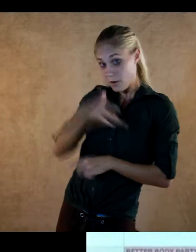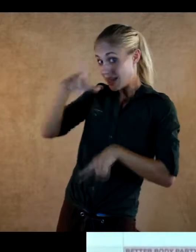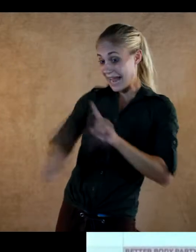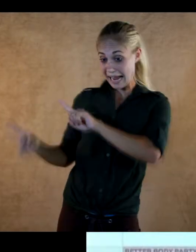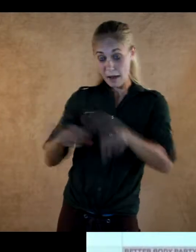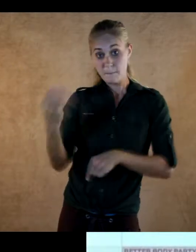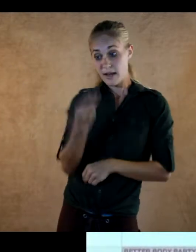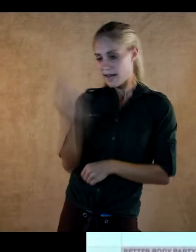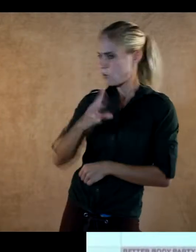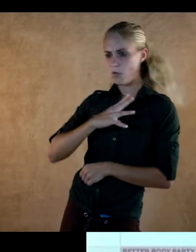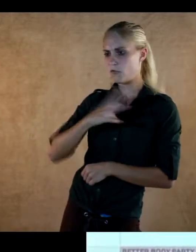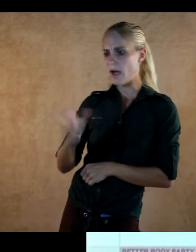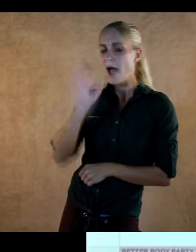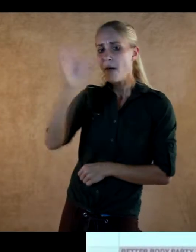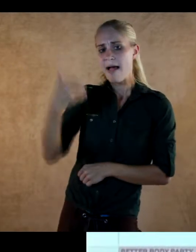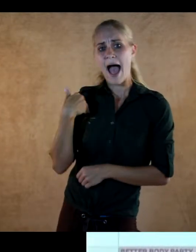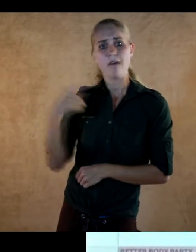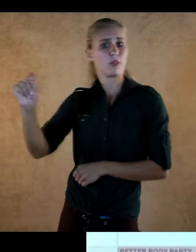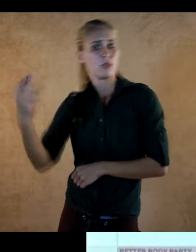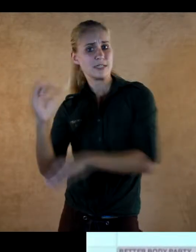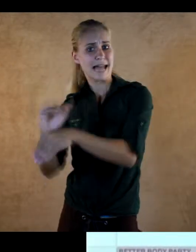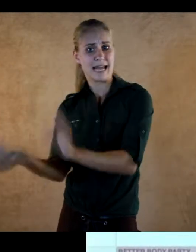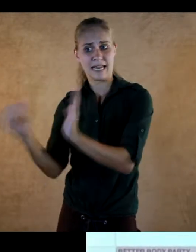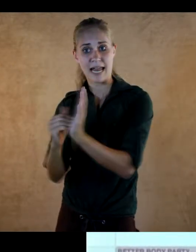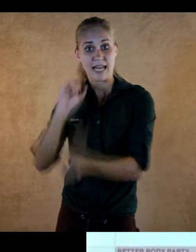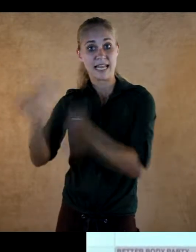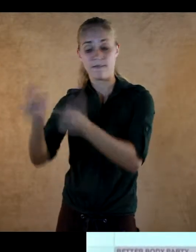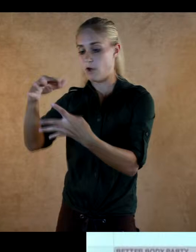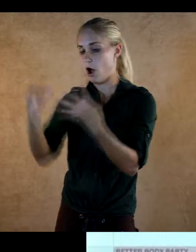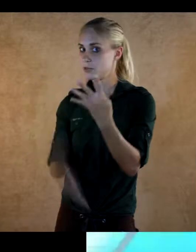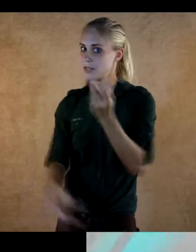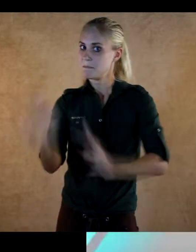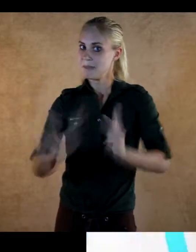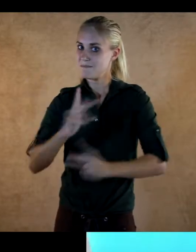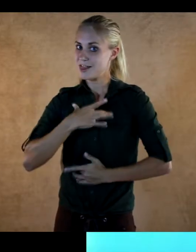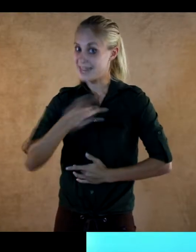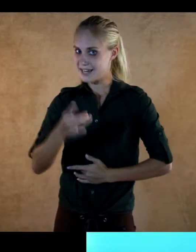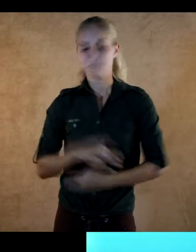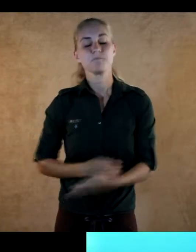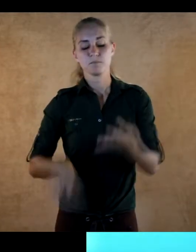you say, "That's okay! We're having another one on Thursday night." You're giving them options and people like options. Step 4: